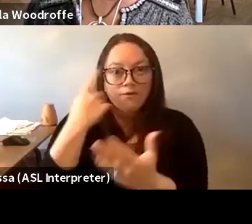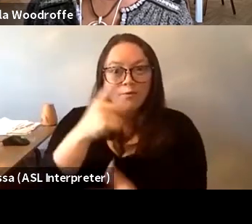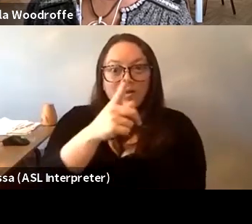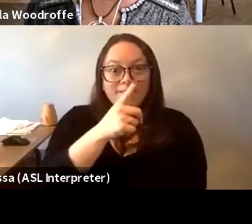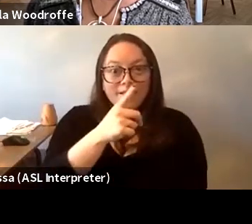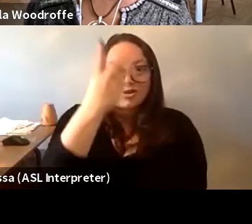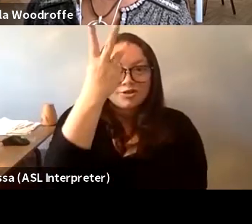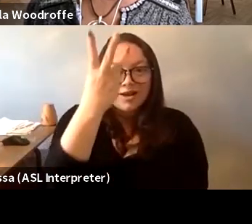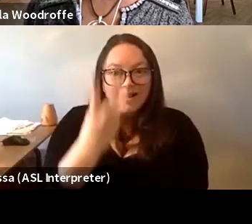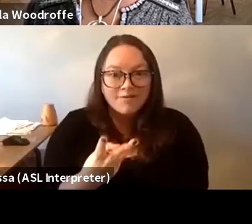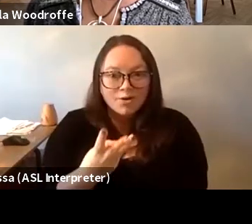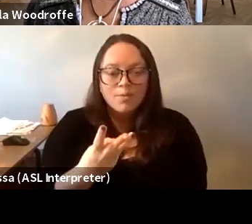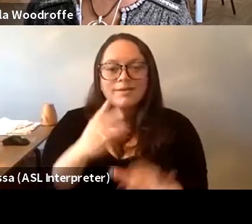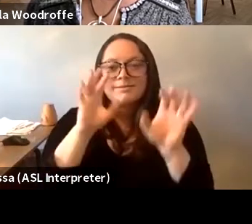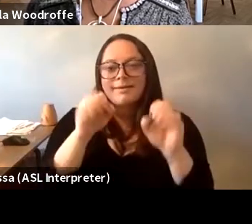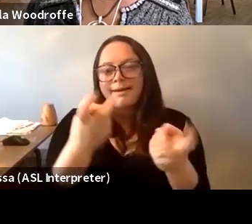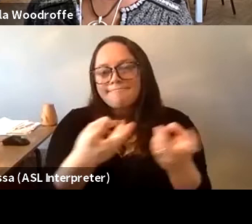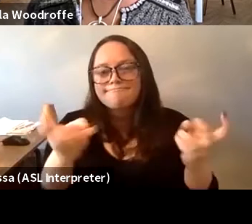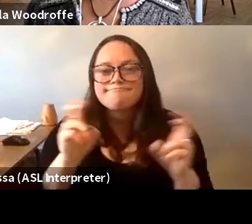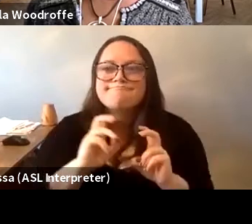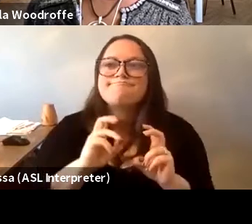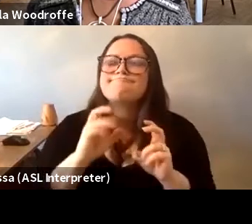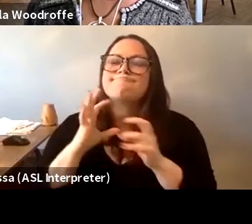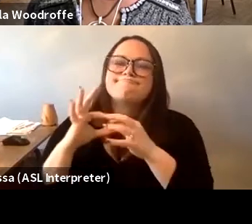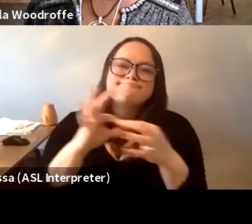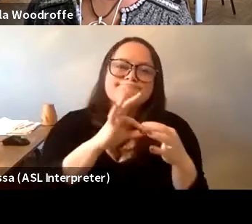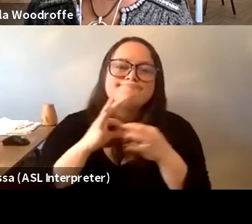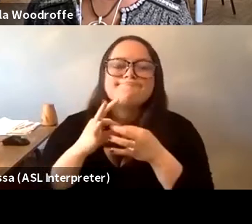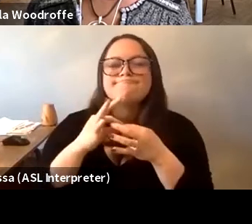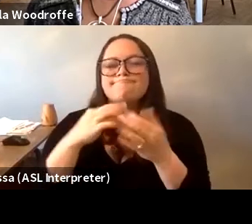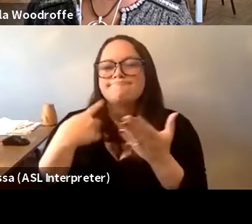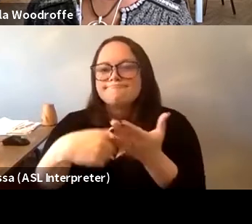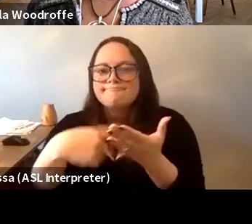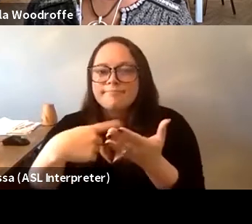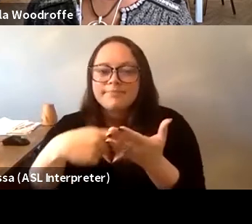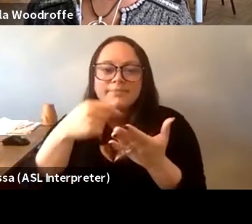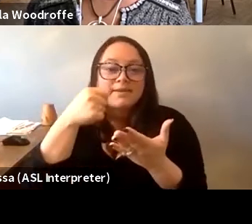female concerns or issues because they are pre-puberty.